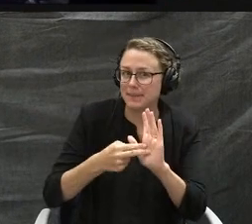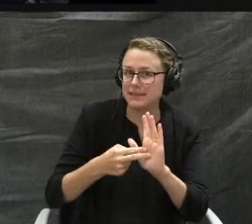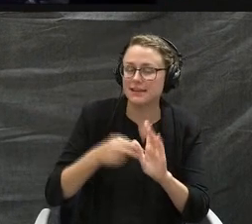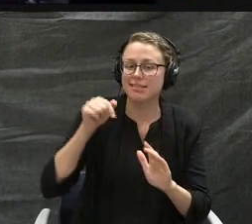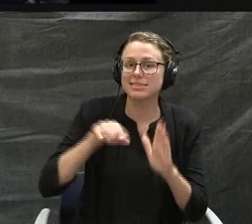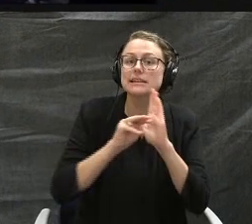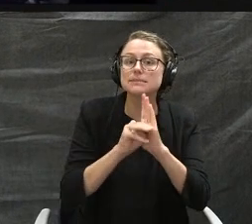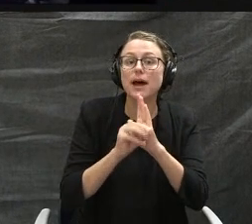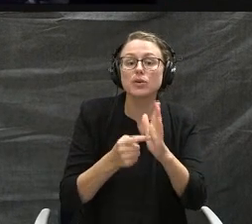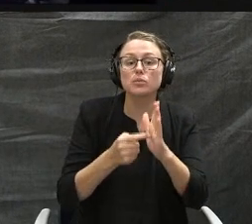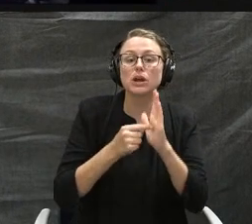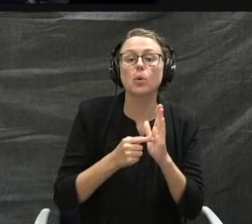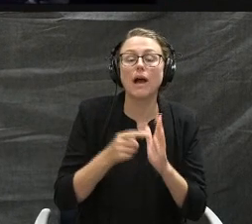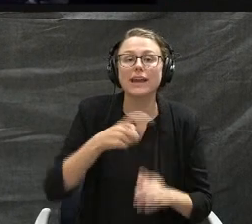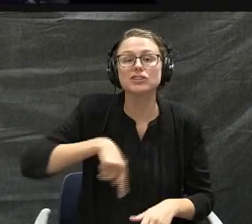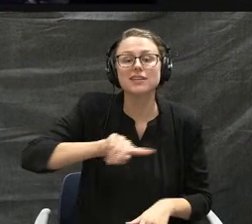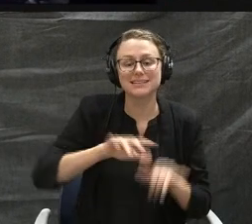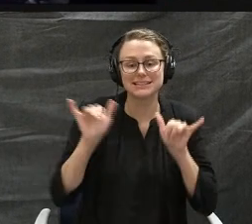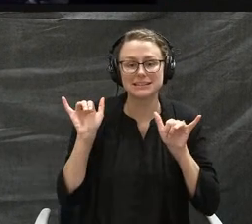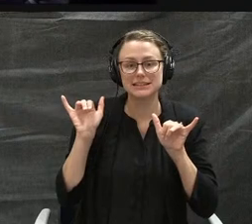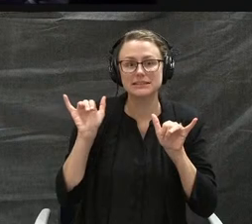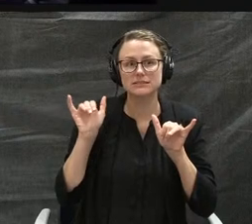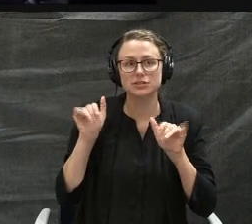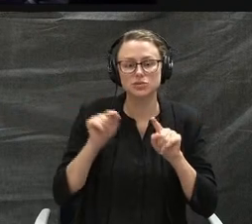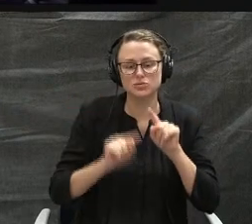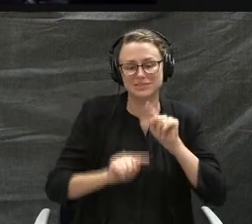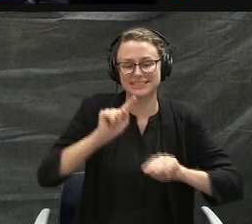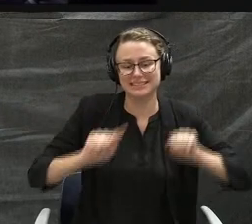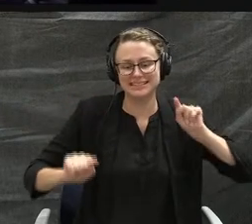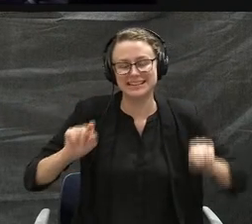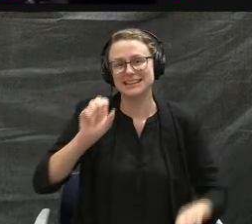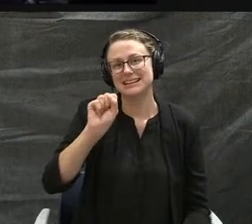I mean this model would require us to stagger are passing times